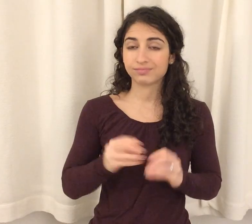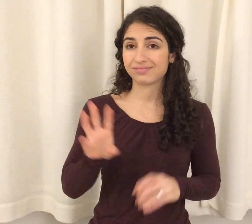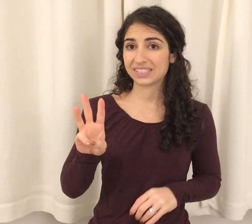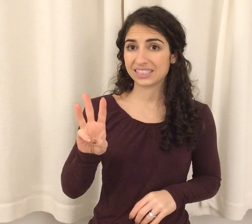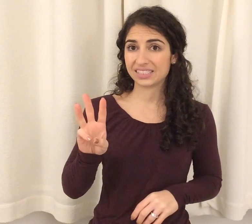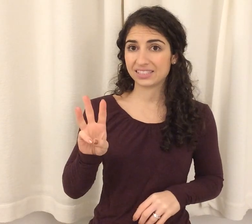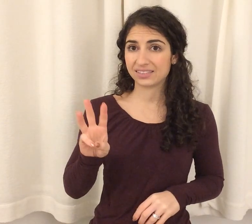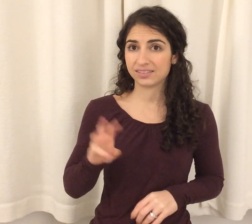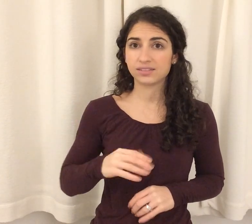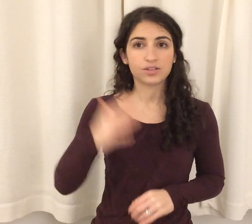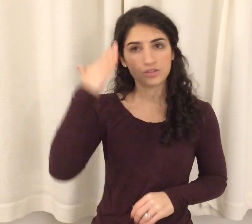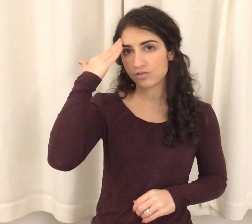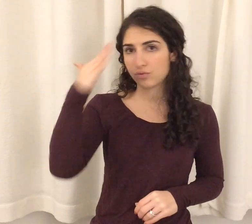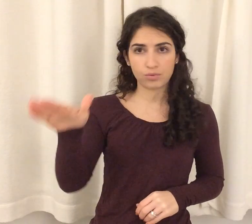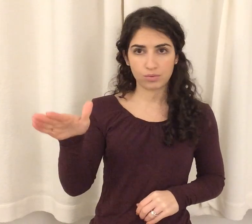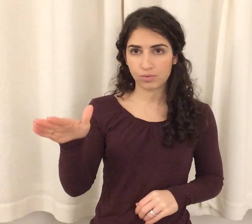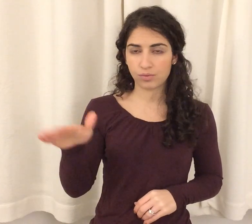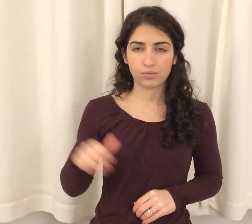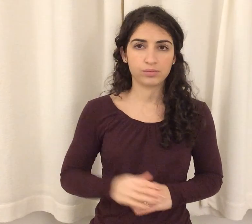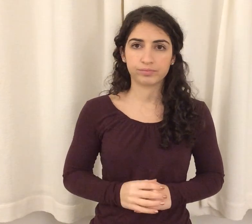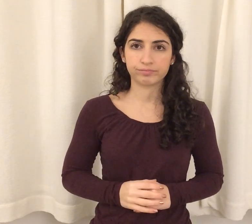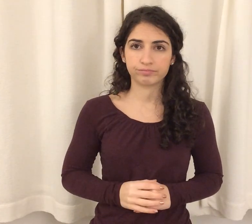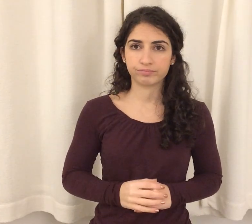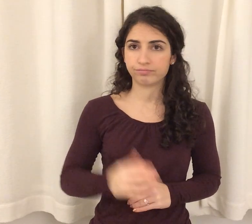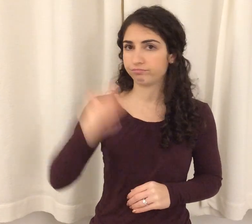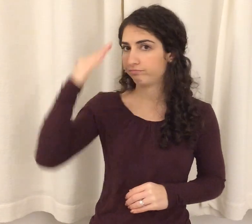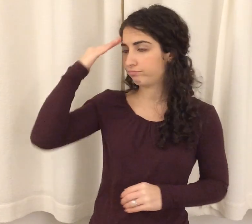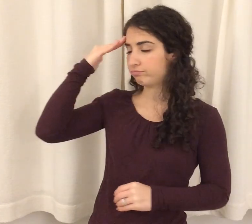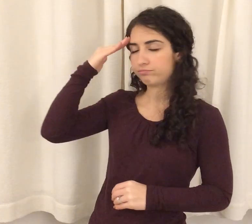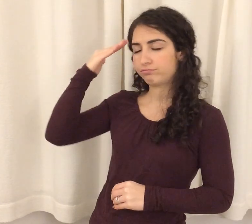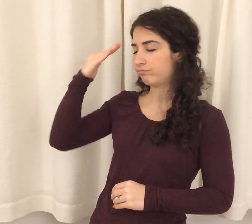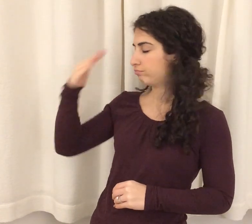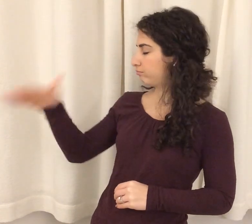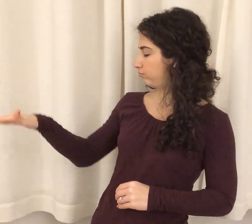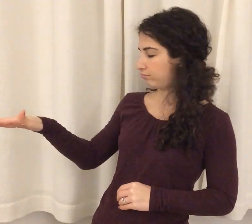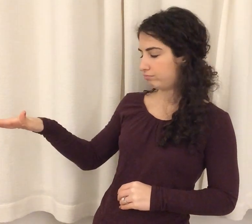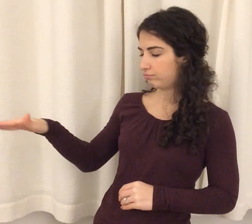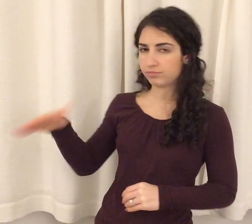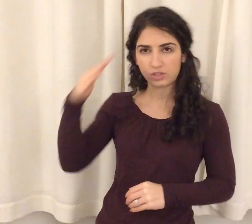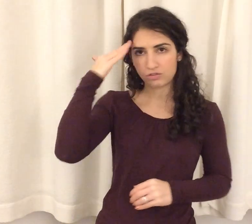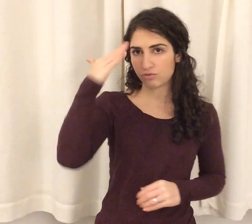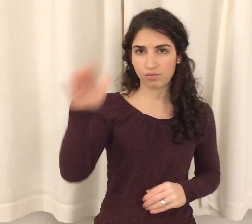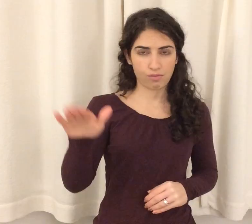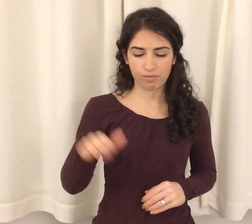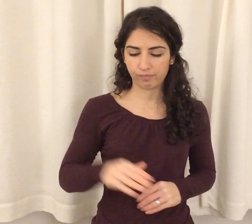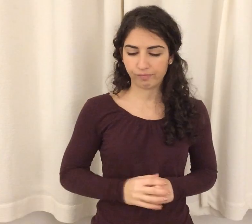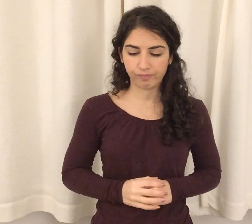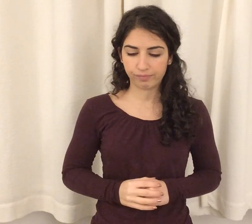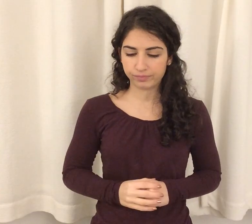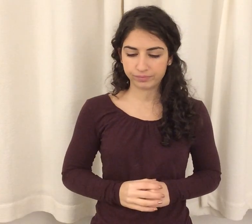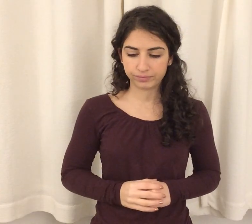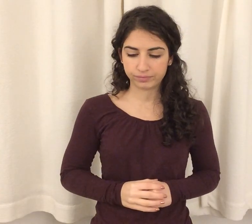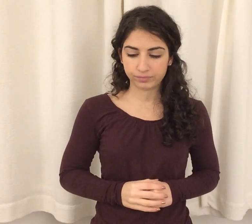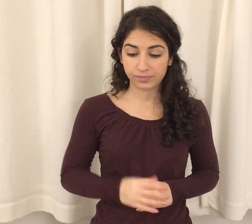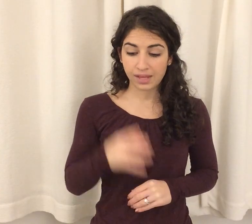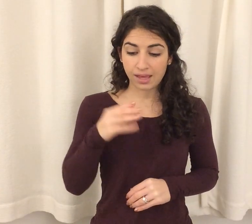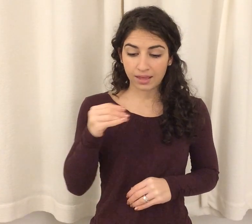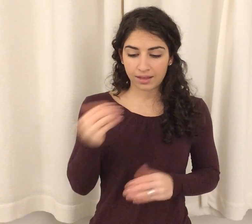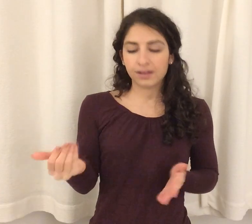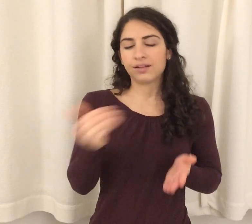then 6: "DON'T-KNOW" "Not know".